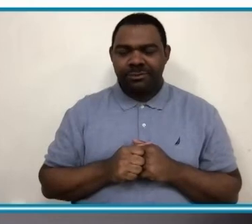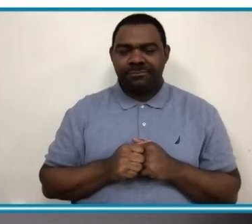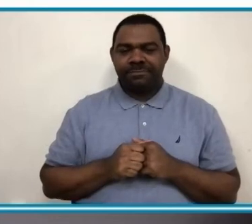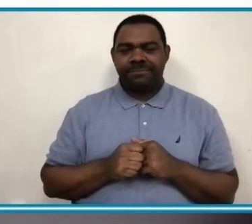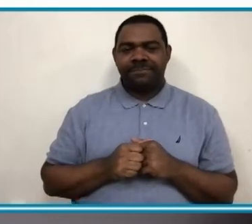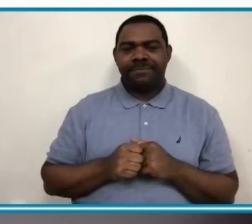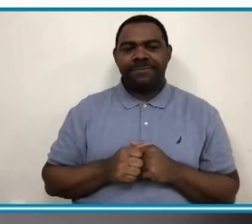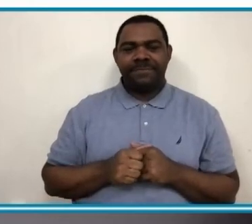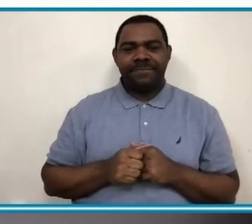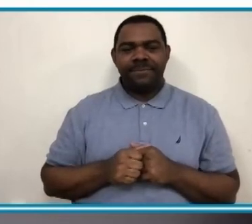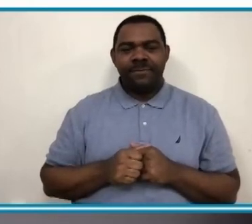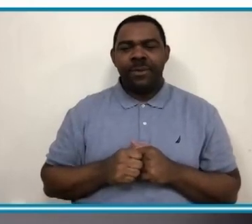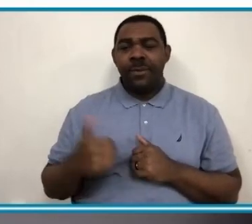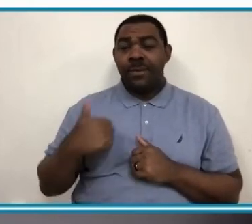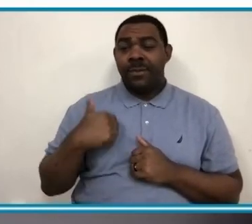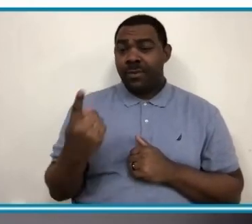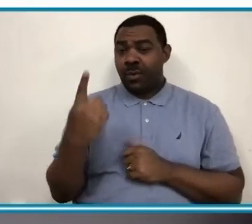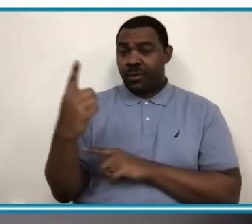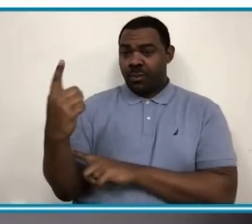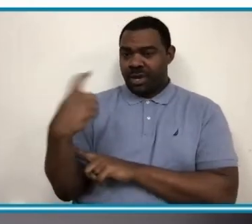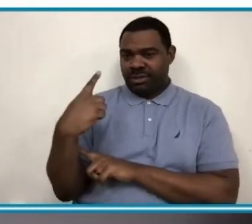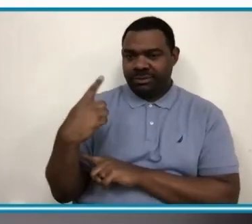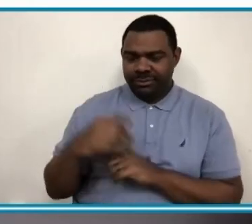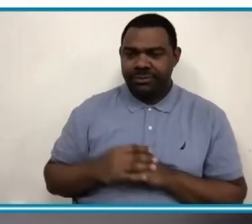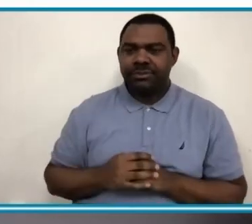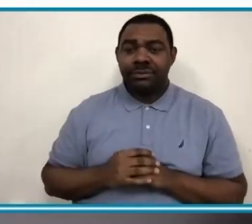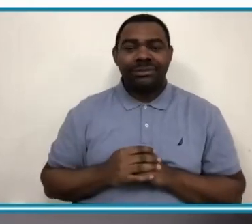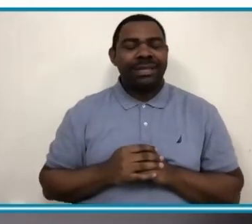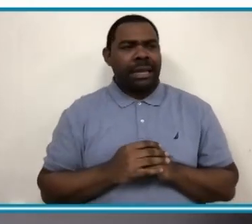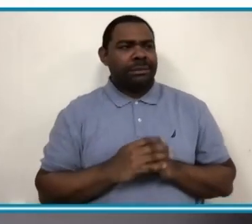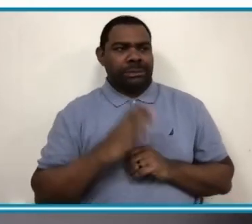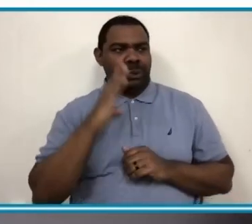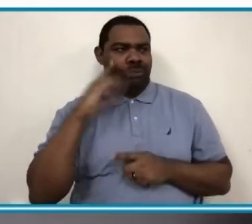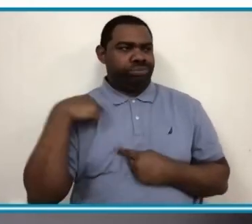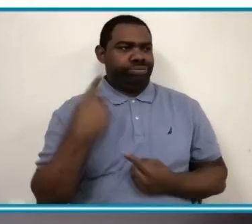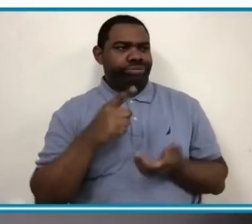We got a question … despite all the wonderful research folks throughout the military are